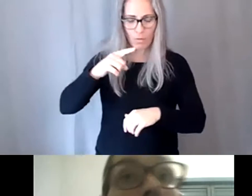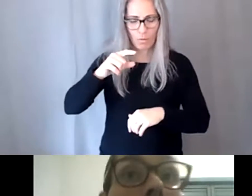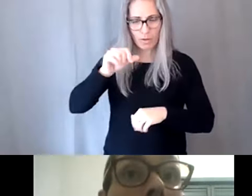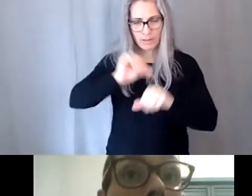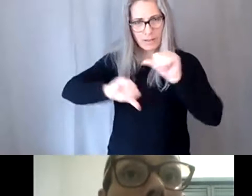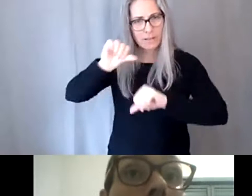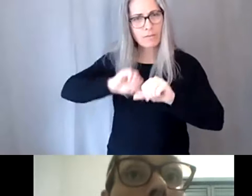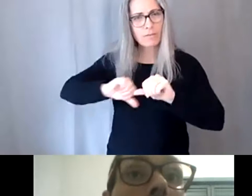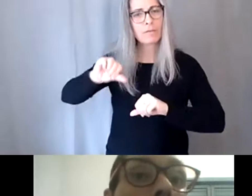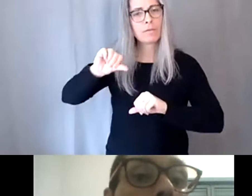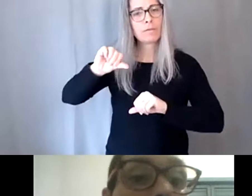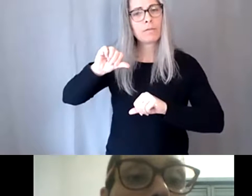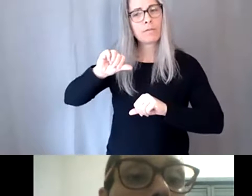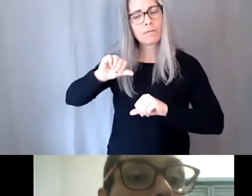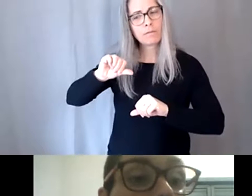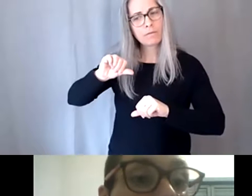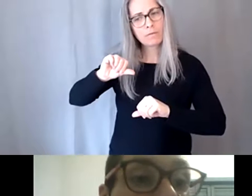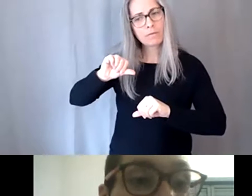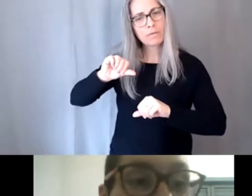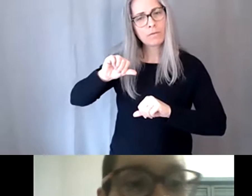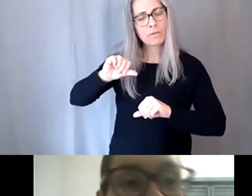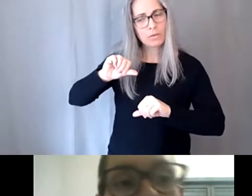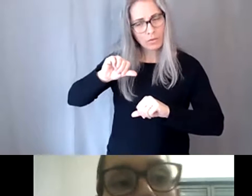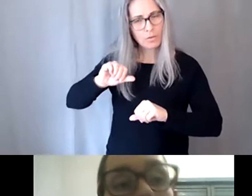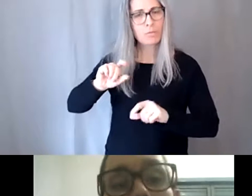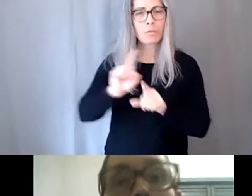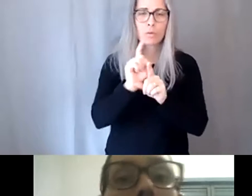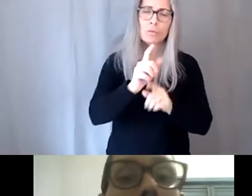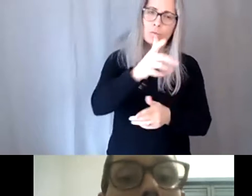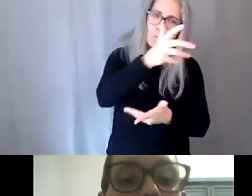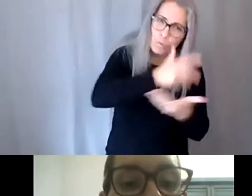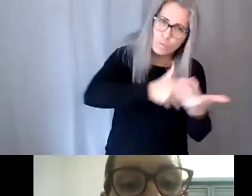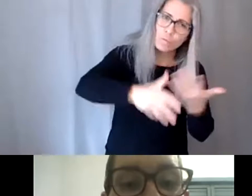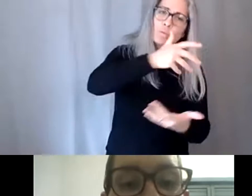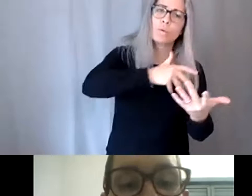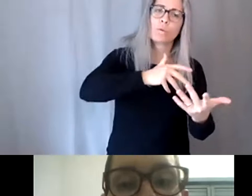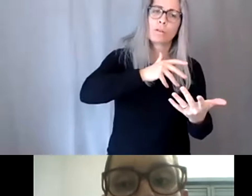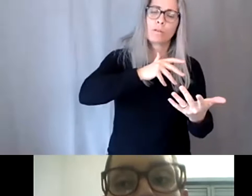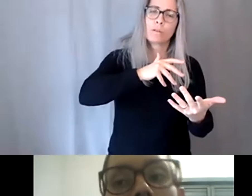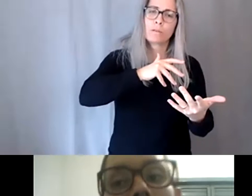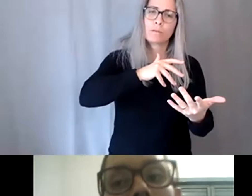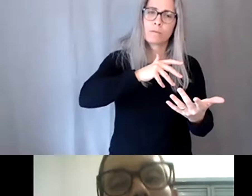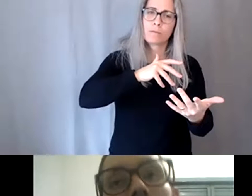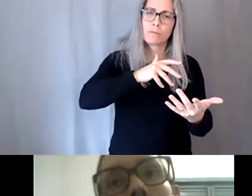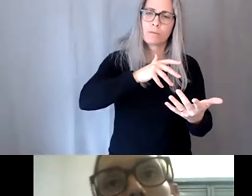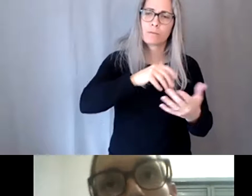but they are social and historical too that these practices are